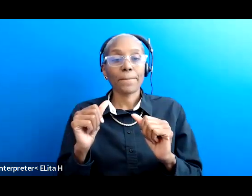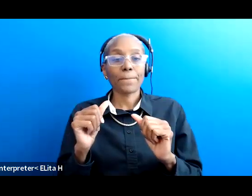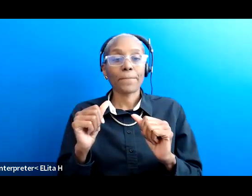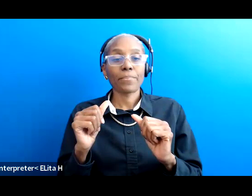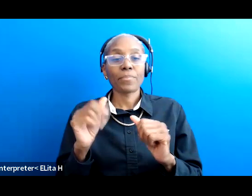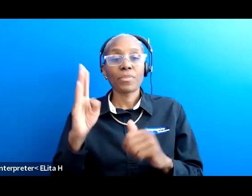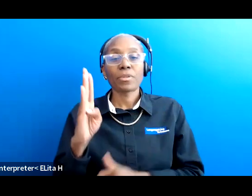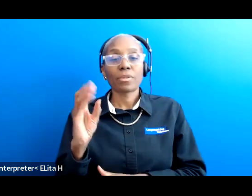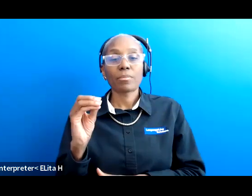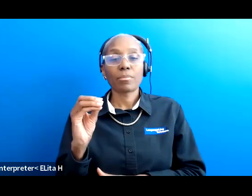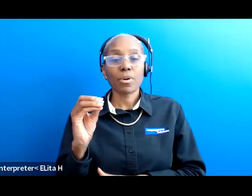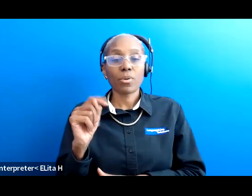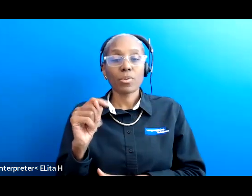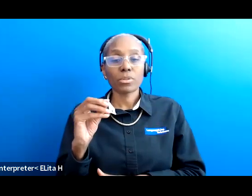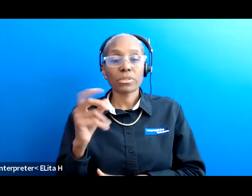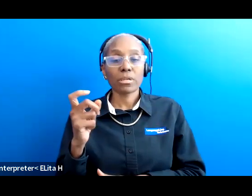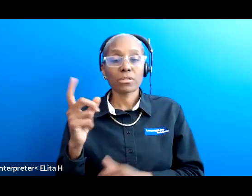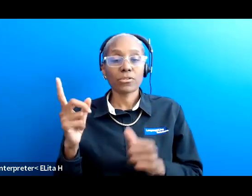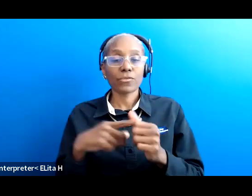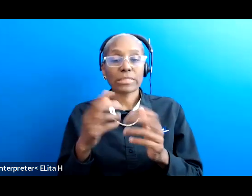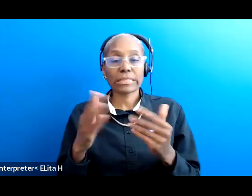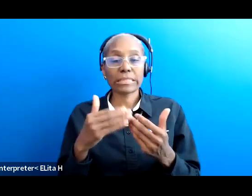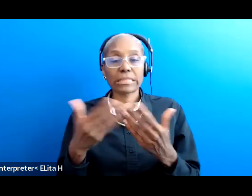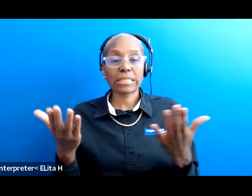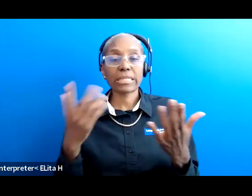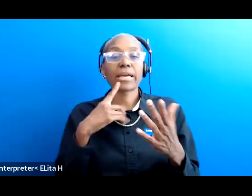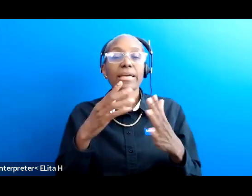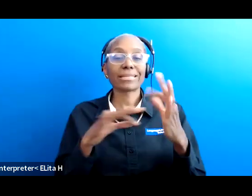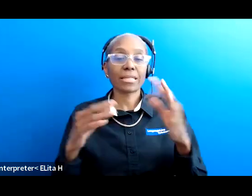Again, starting with the easiest thing before moving on to a more complicated thing.